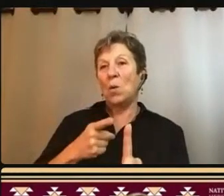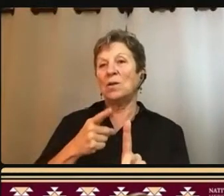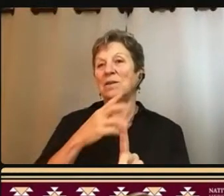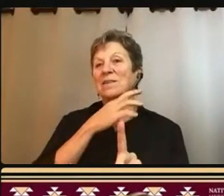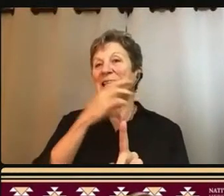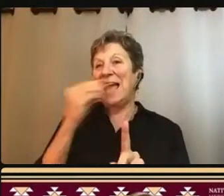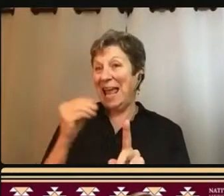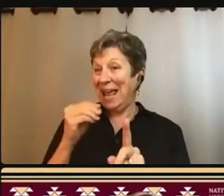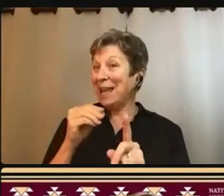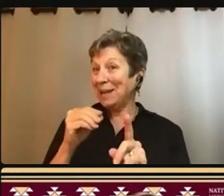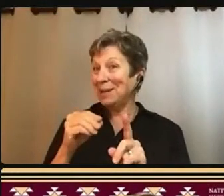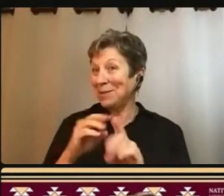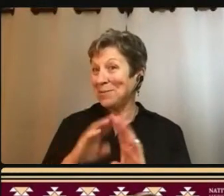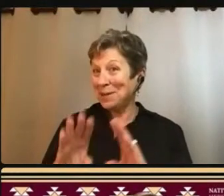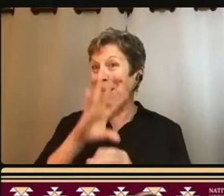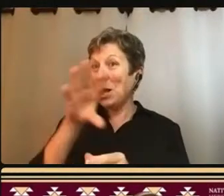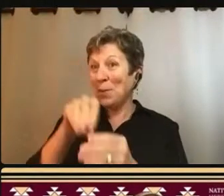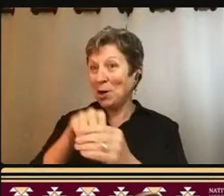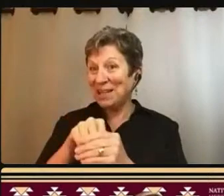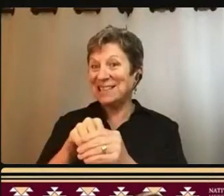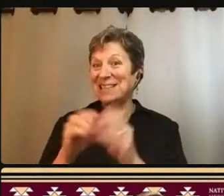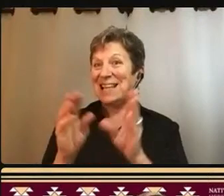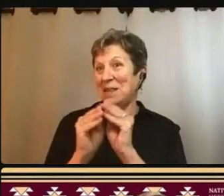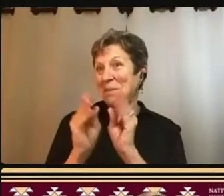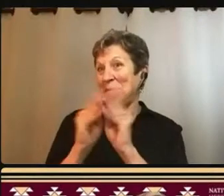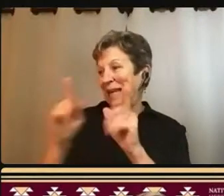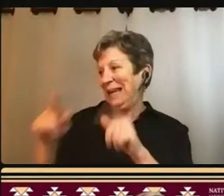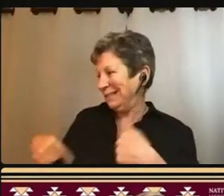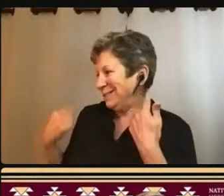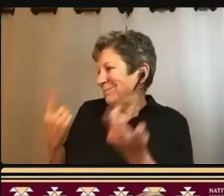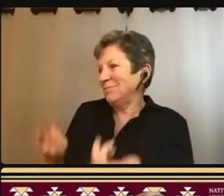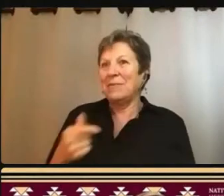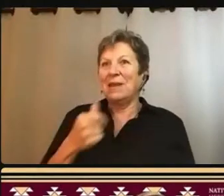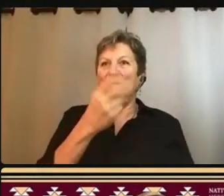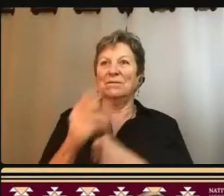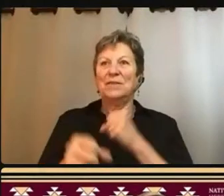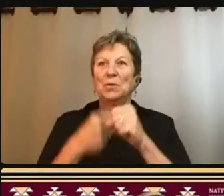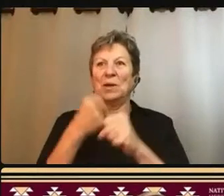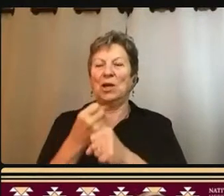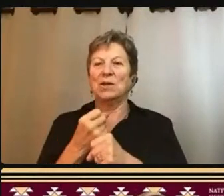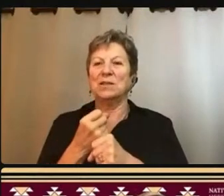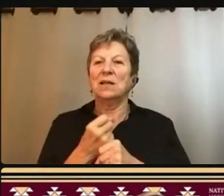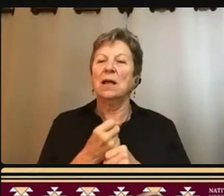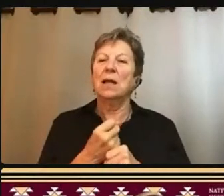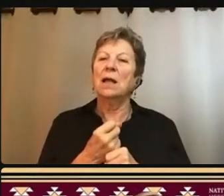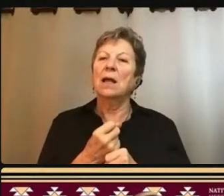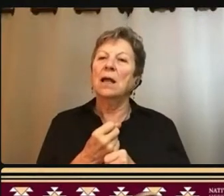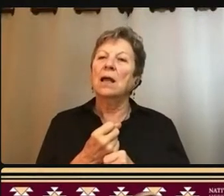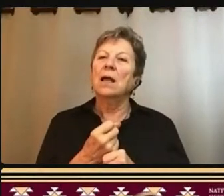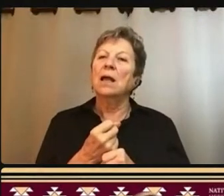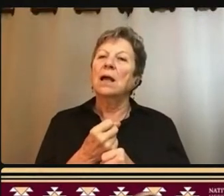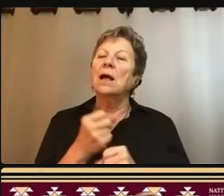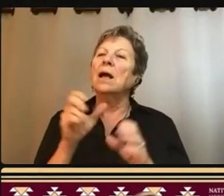SO JUST FROM REVIEWING ALL OF